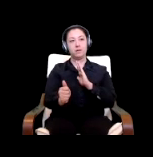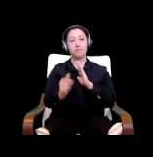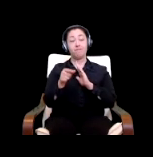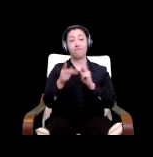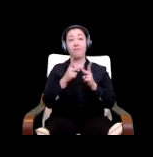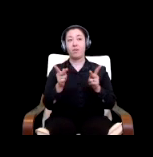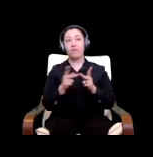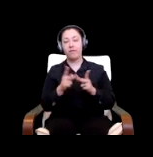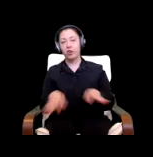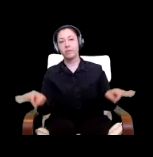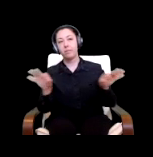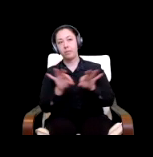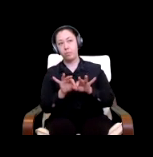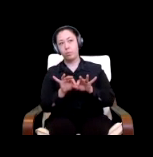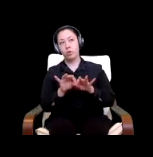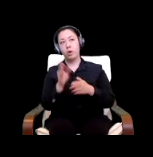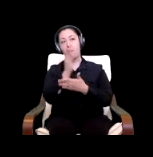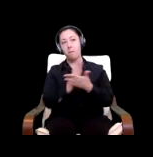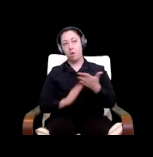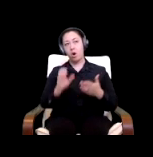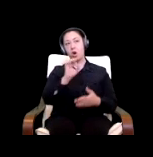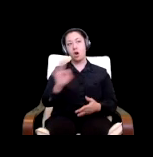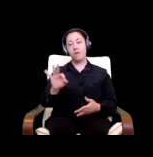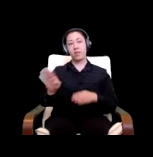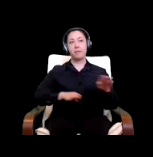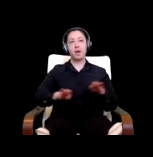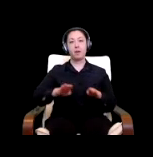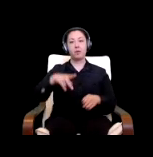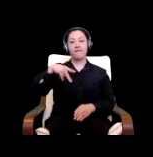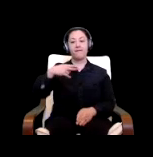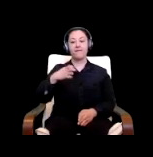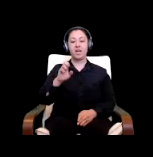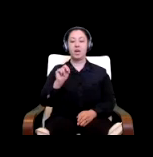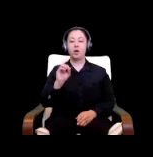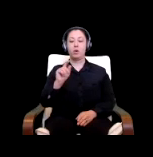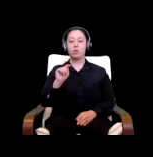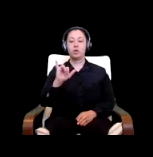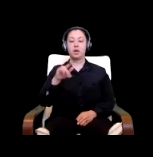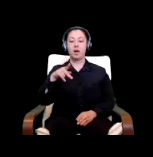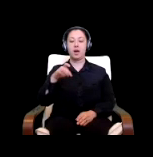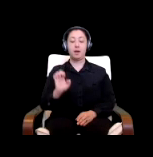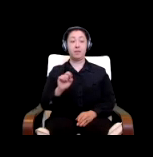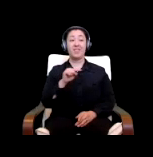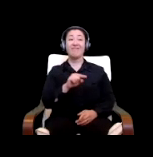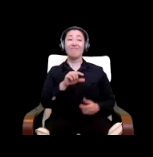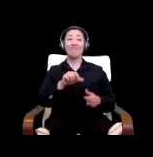this is part of the behavioral phenotype is that they are very interested but often immature.